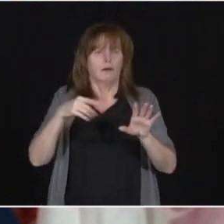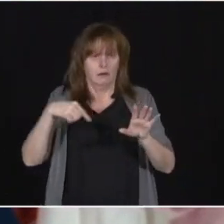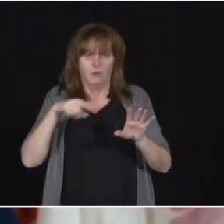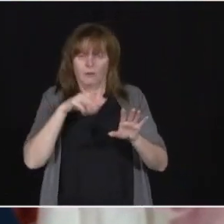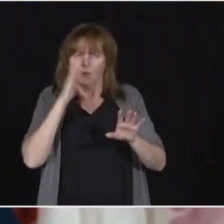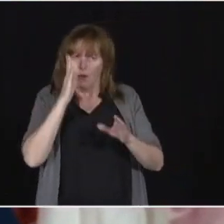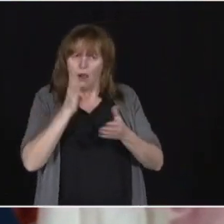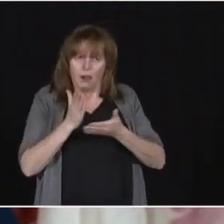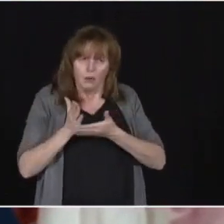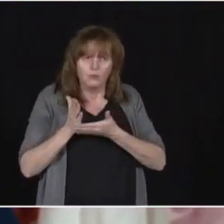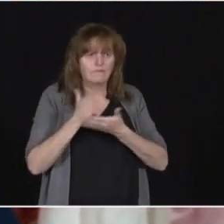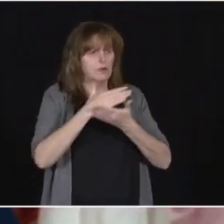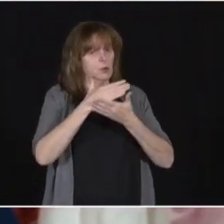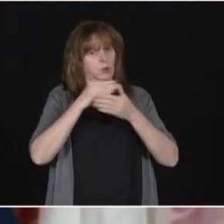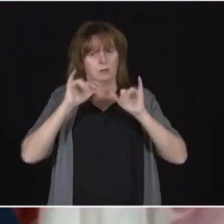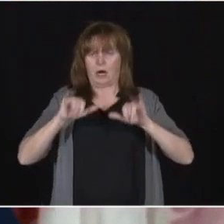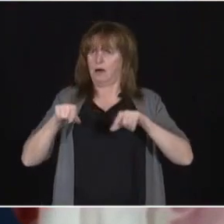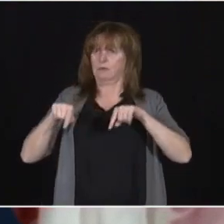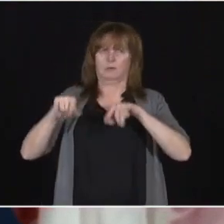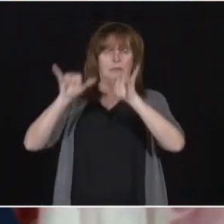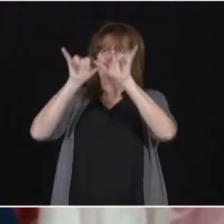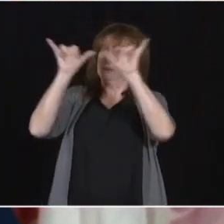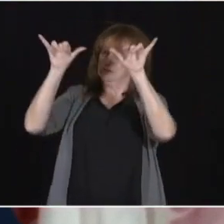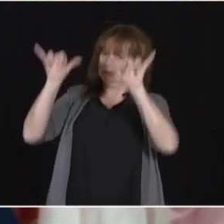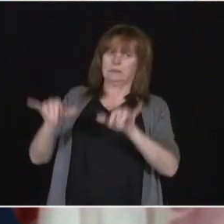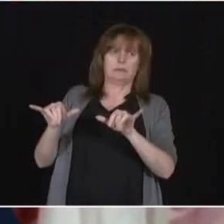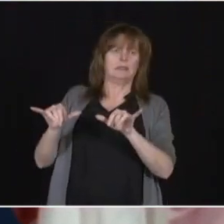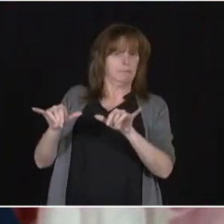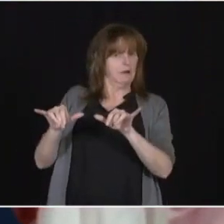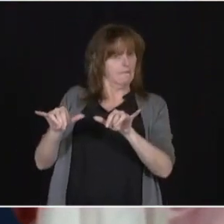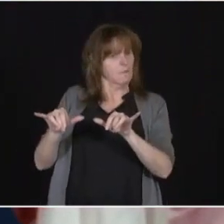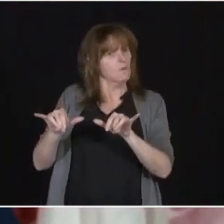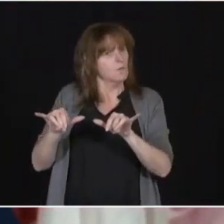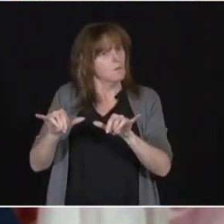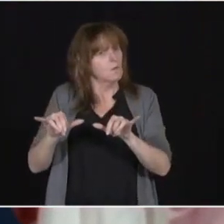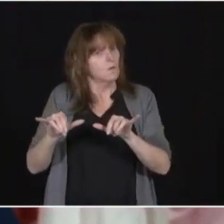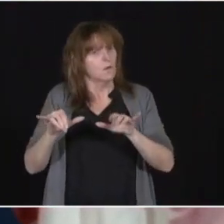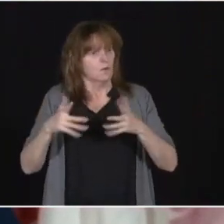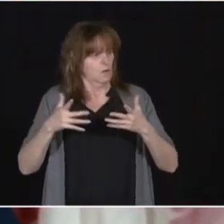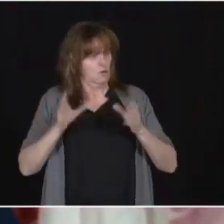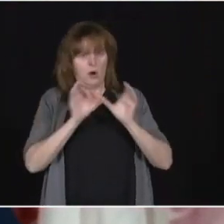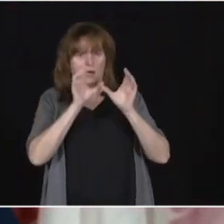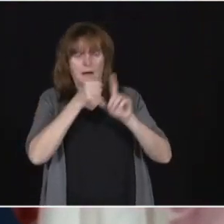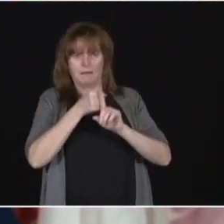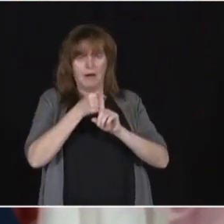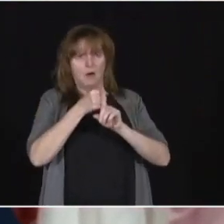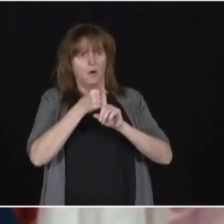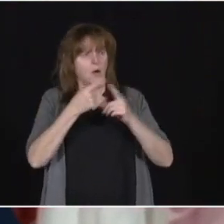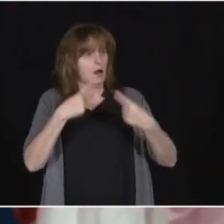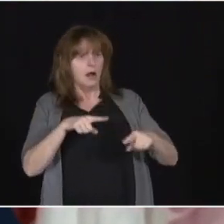Through this crisis everyone feels there is an opportunity to make things better. We are going to make them better. Last question.